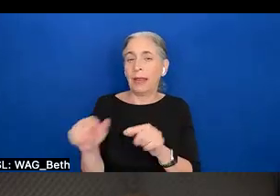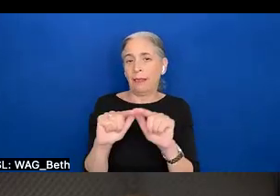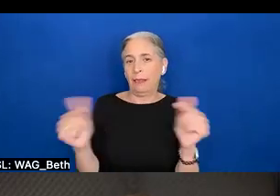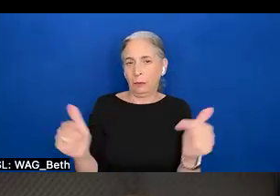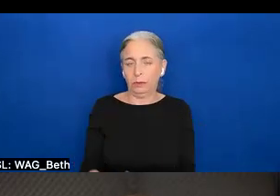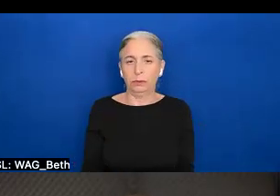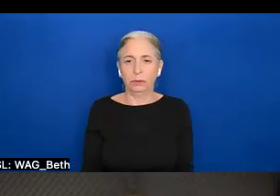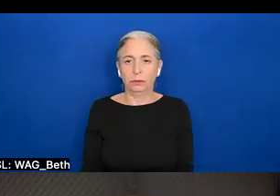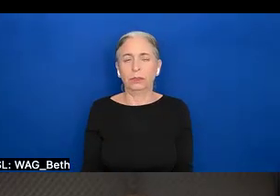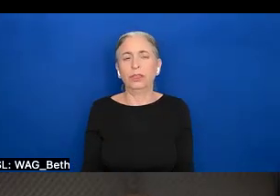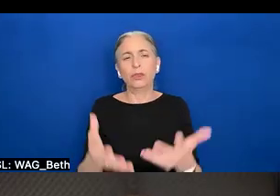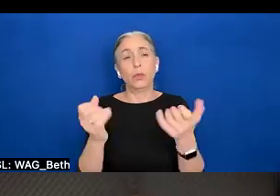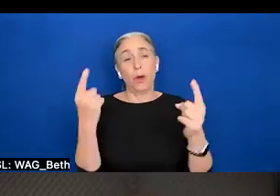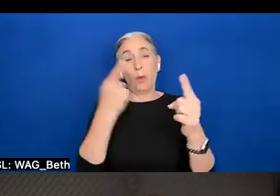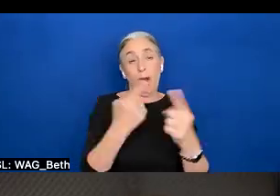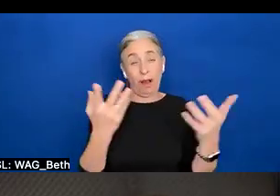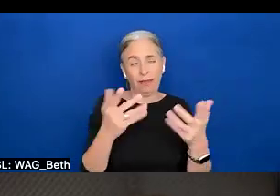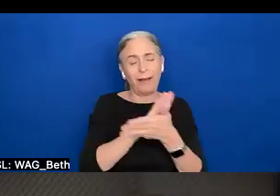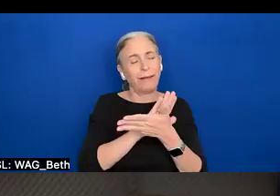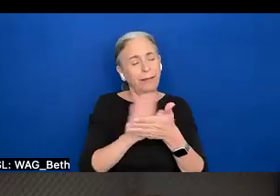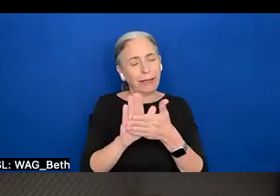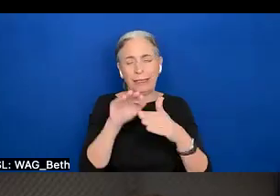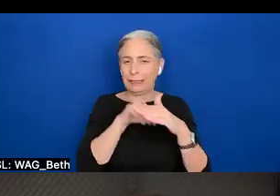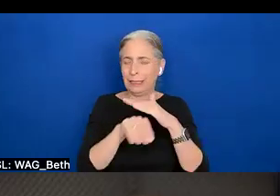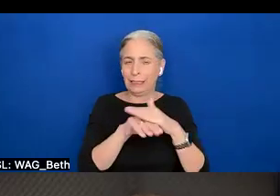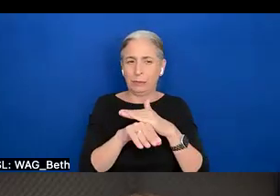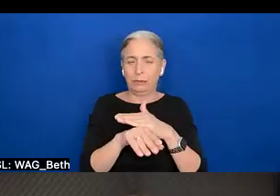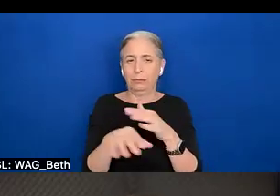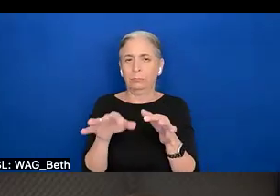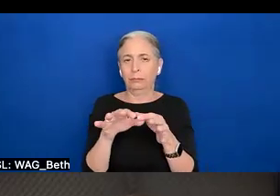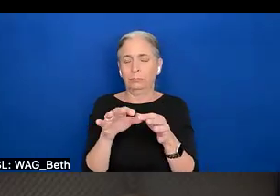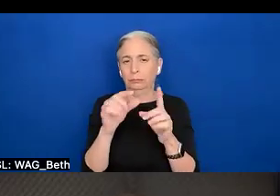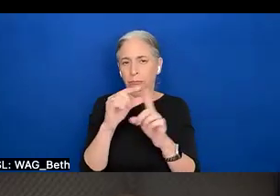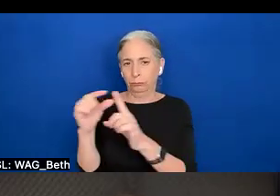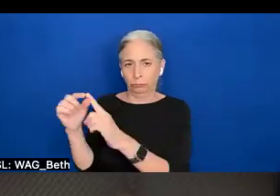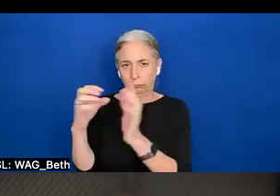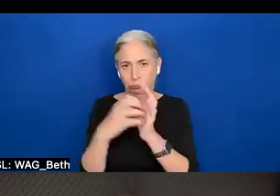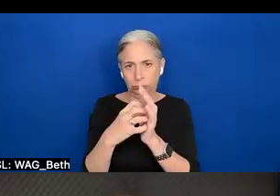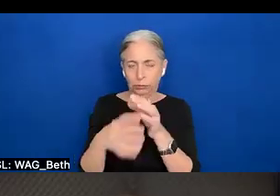So if you want clean, accessible text, you should curate the paragraph.